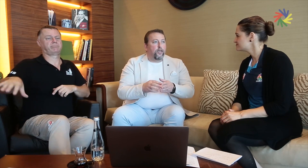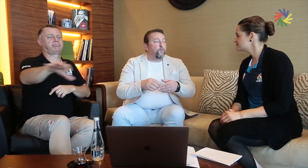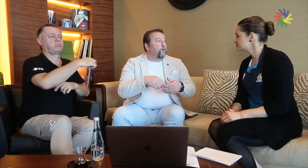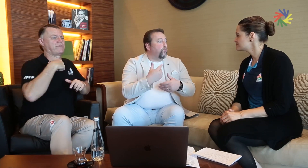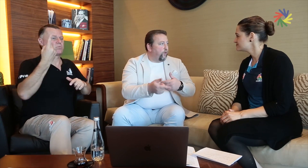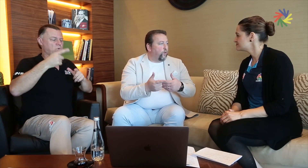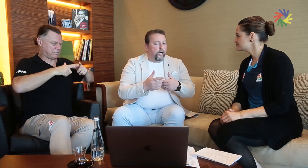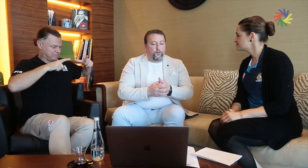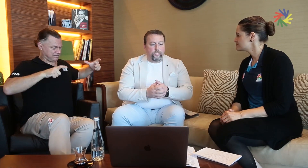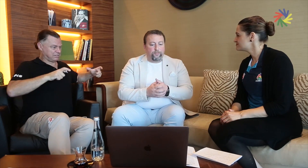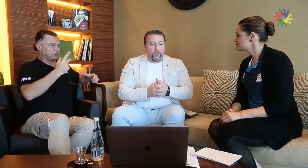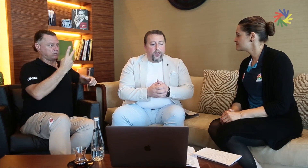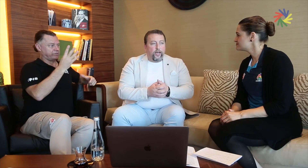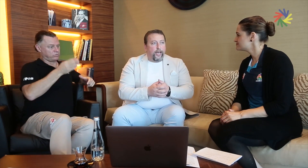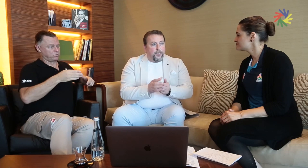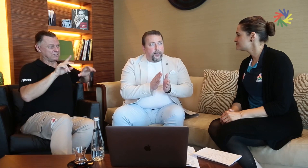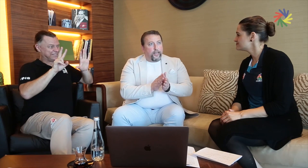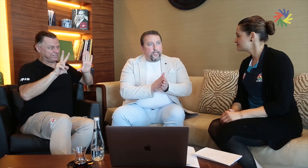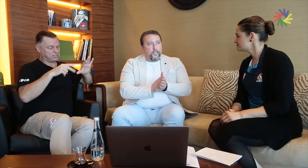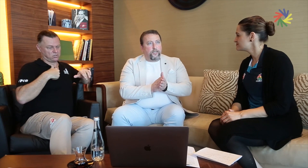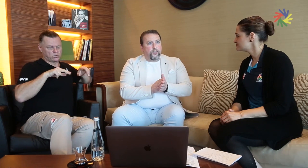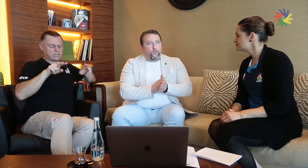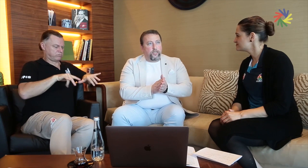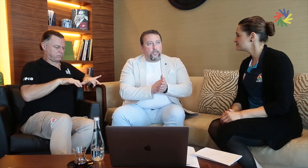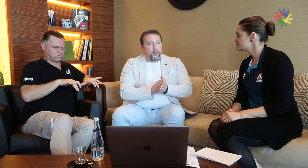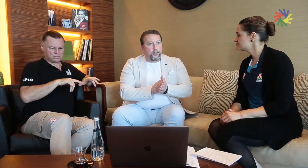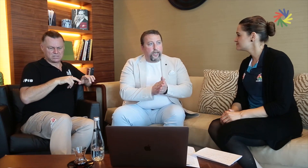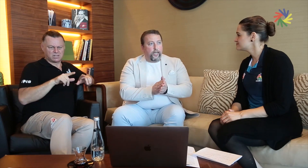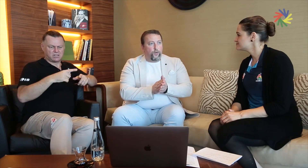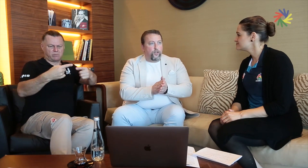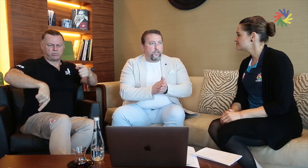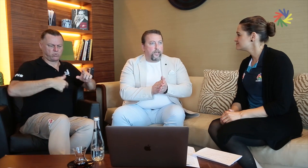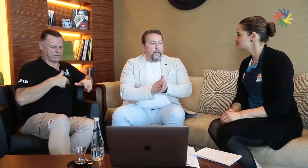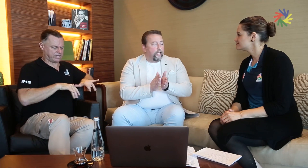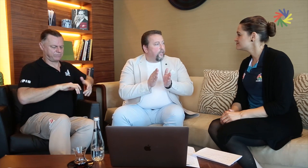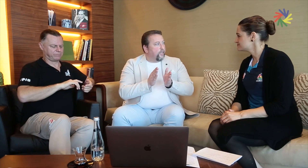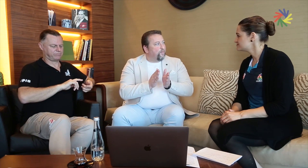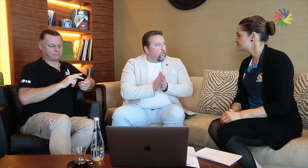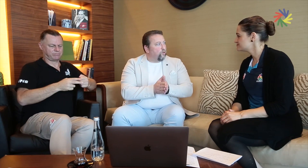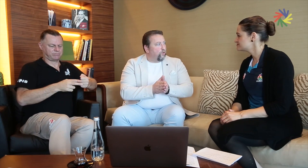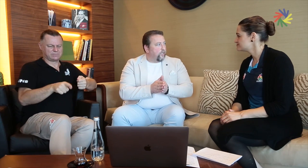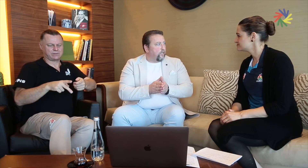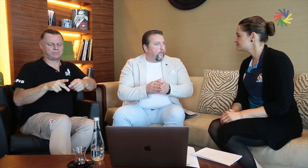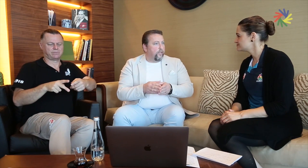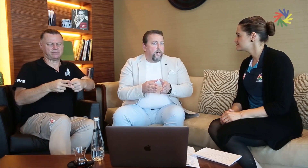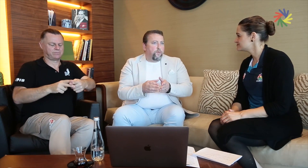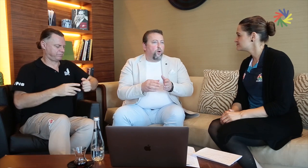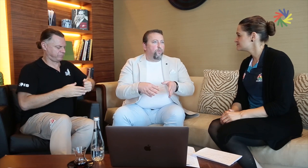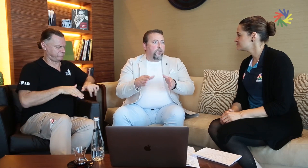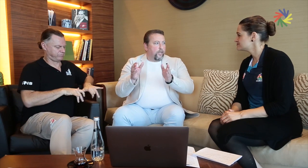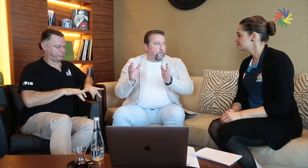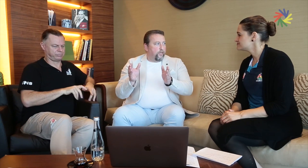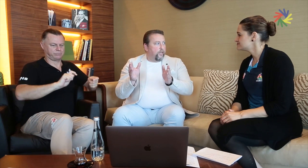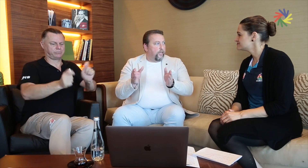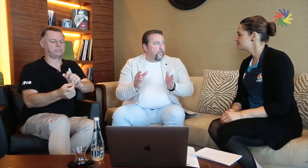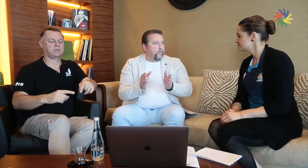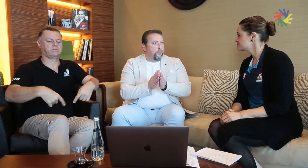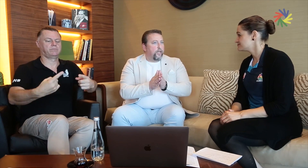the lineup, results or for medal ceremony and more.